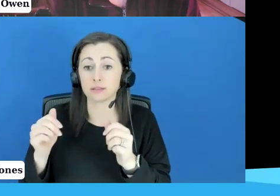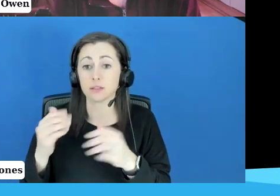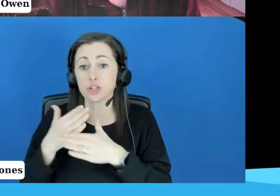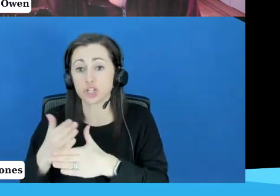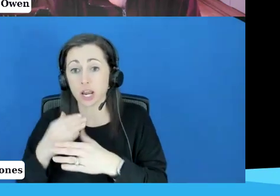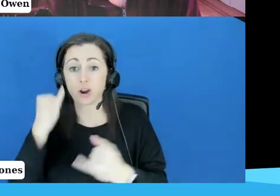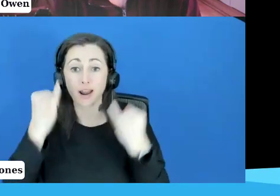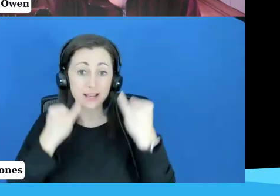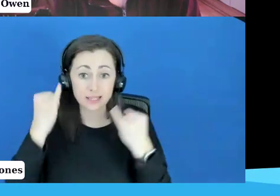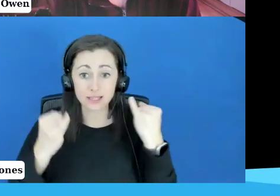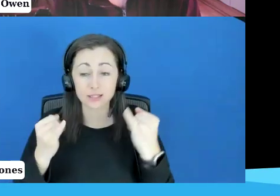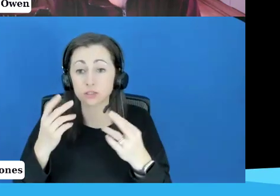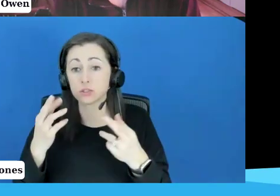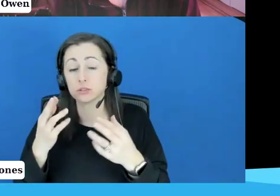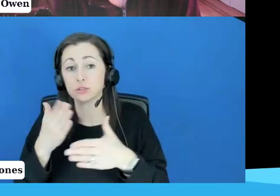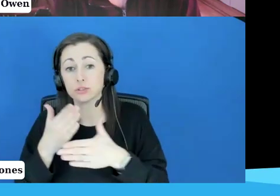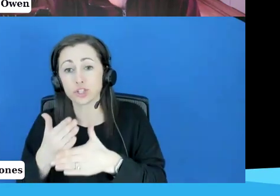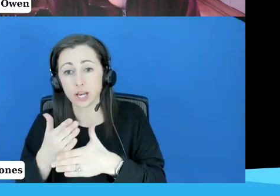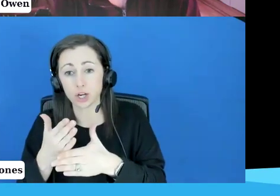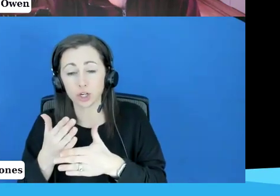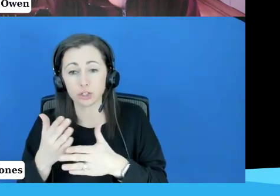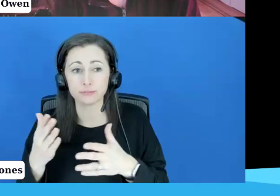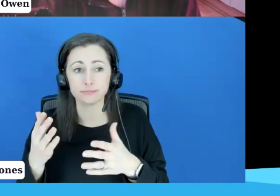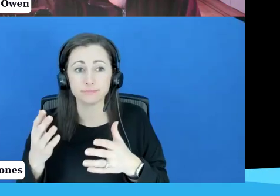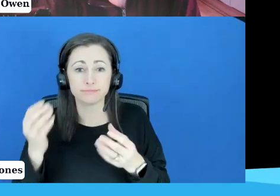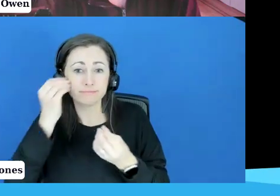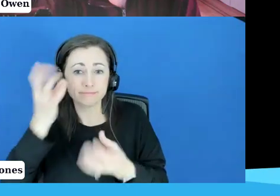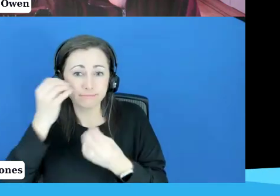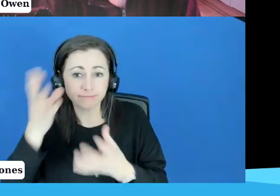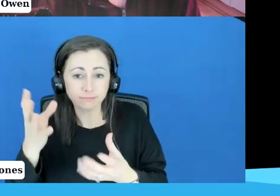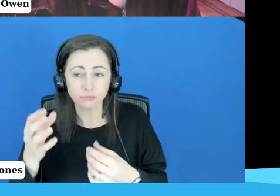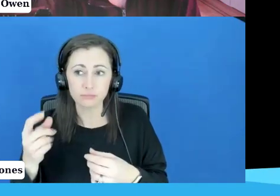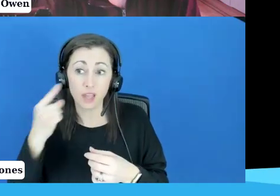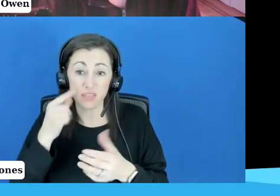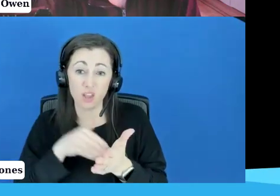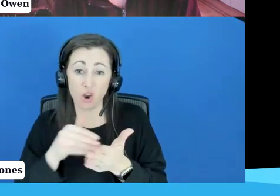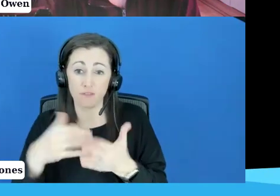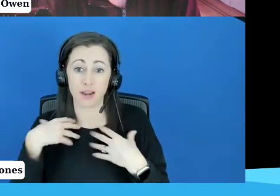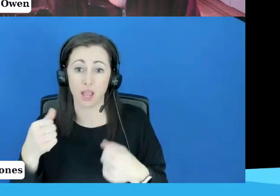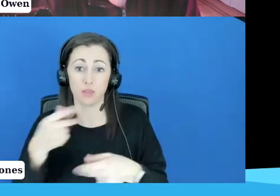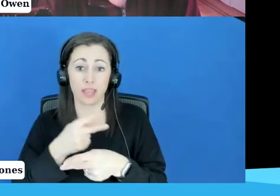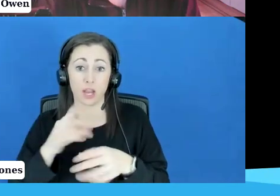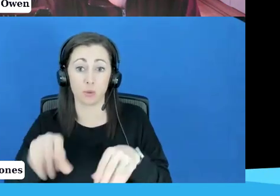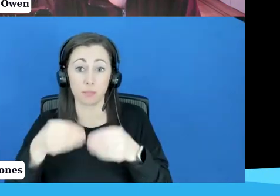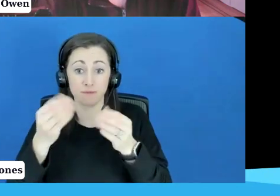I think a lot of times knowing healthcare providers and having a relationship with them,